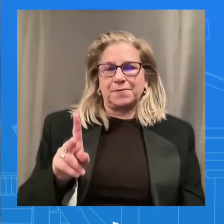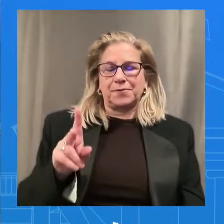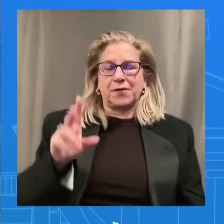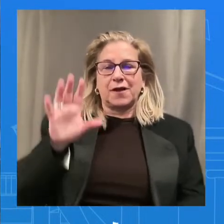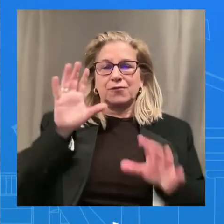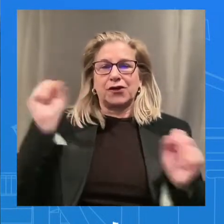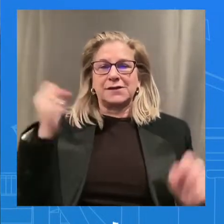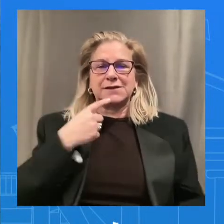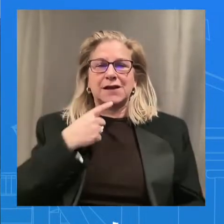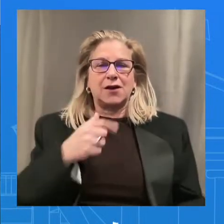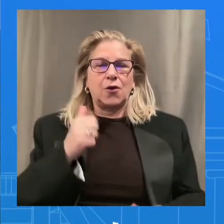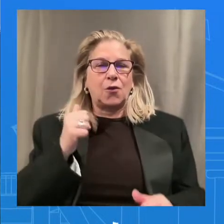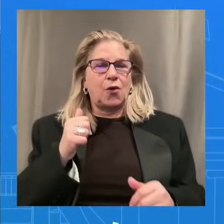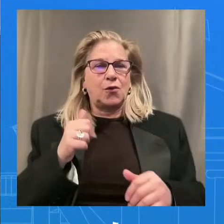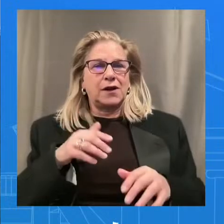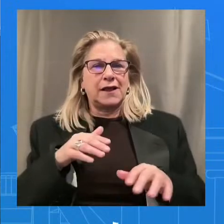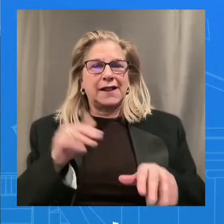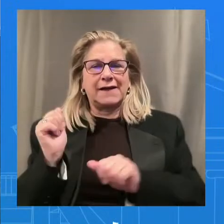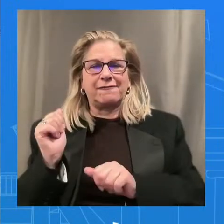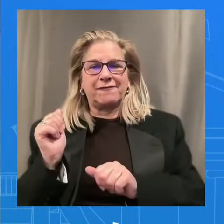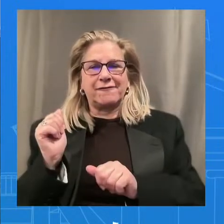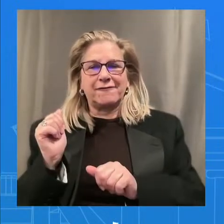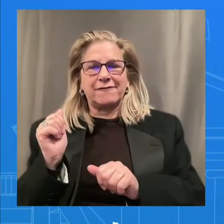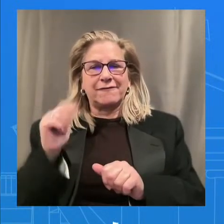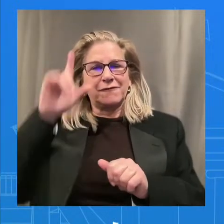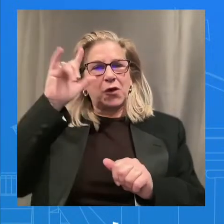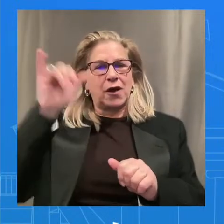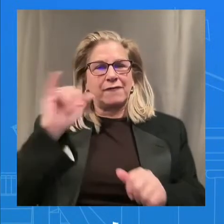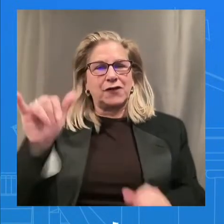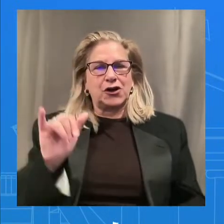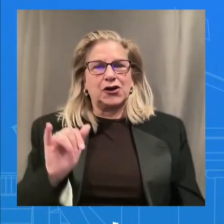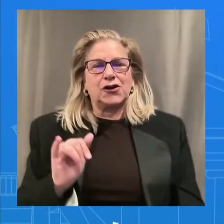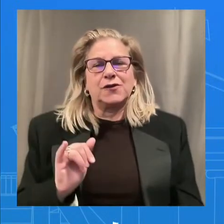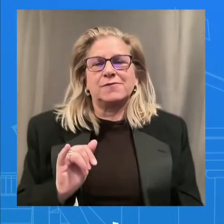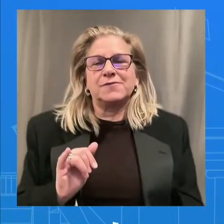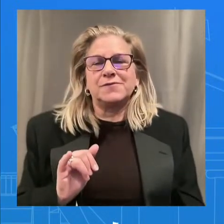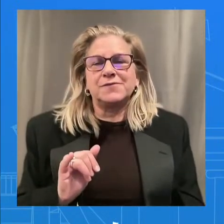that they wanted, is him gone? Ms. Jean-Pierre: So, look, this is a president